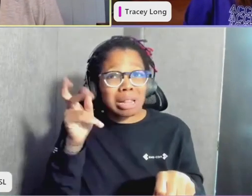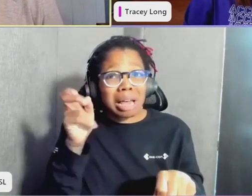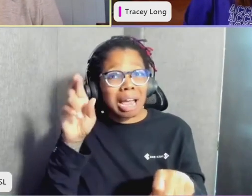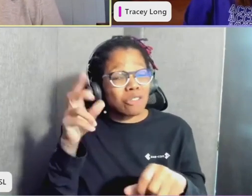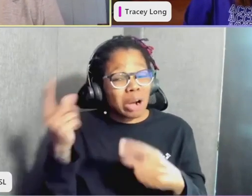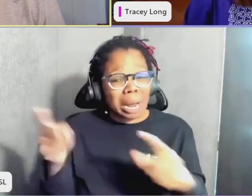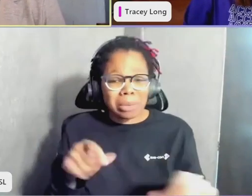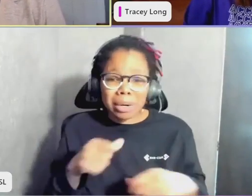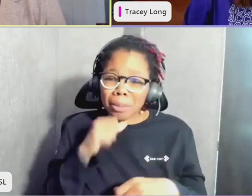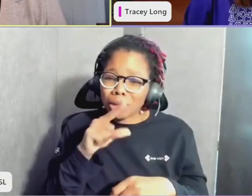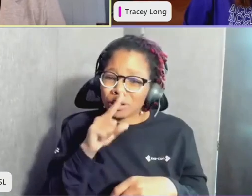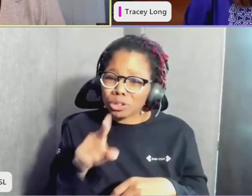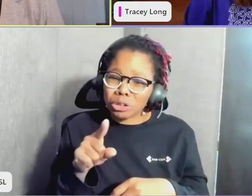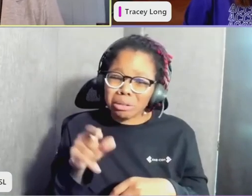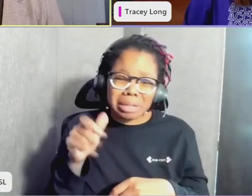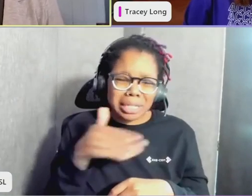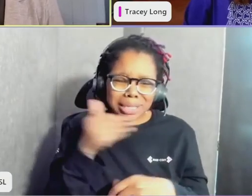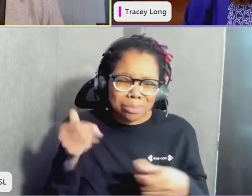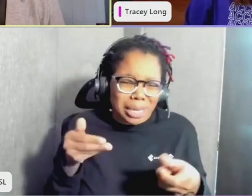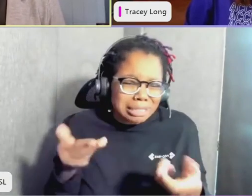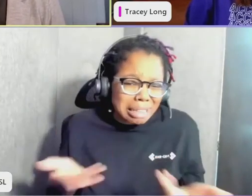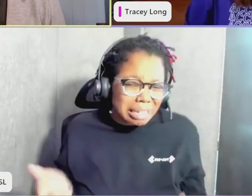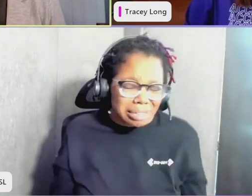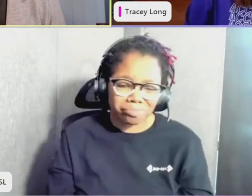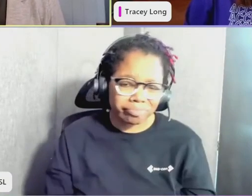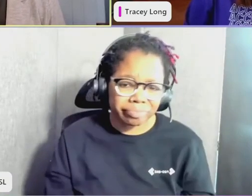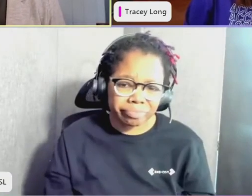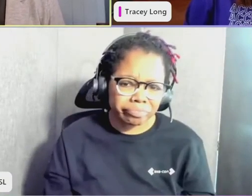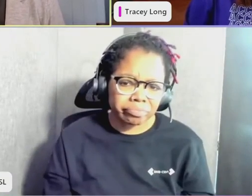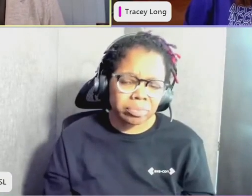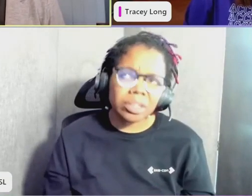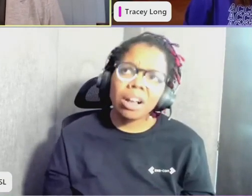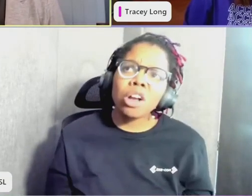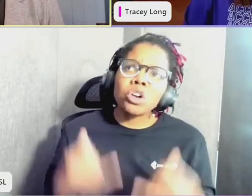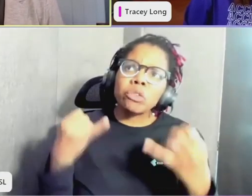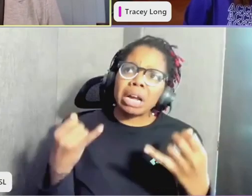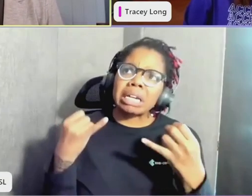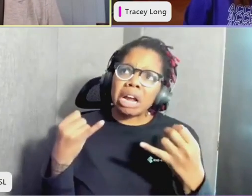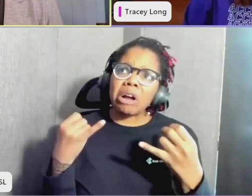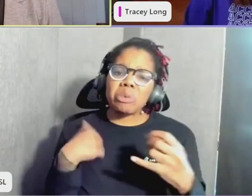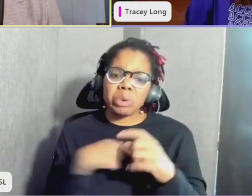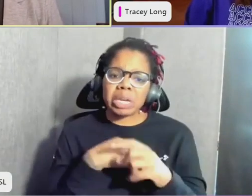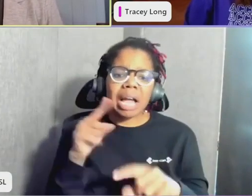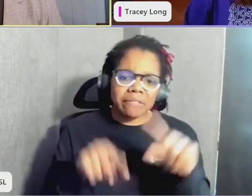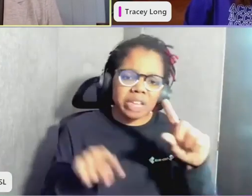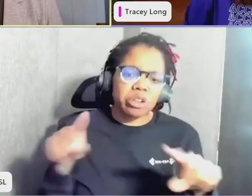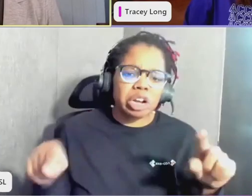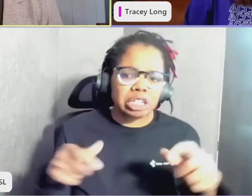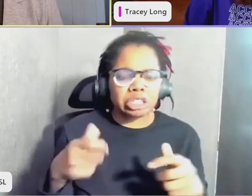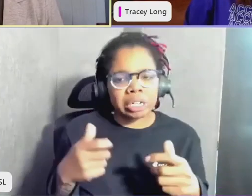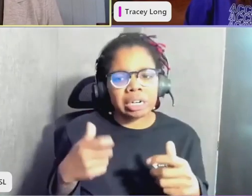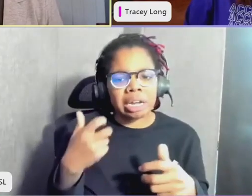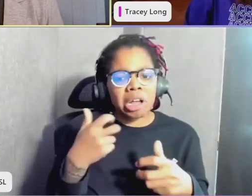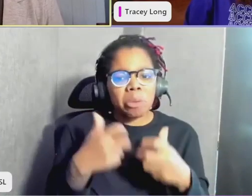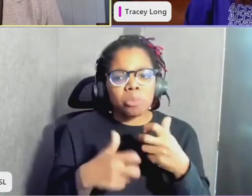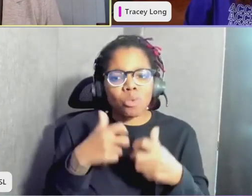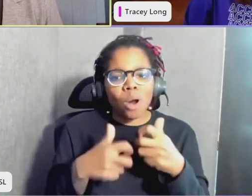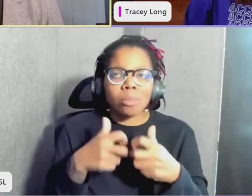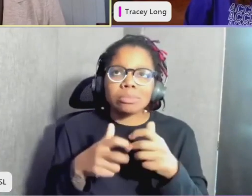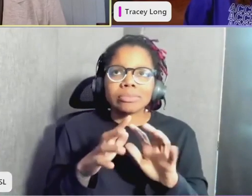to standardization and greater regulation? [Whitney Quesenbery] If you are asking if there should be a national